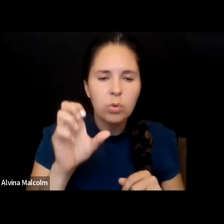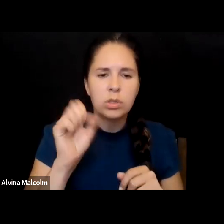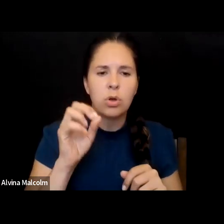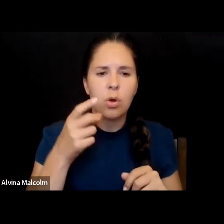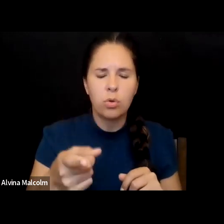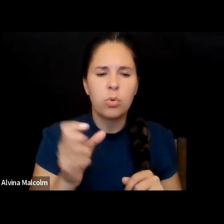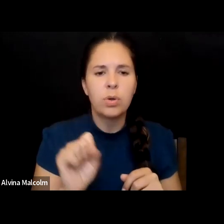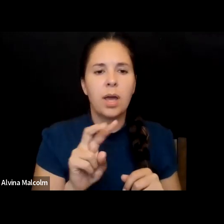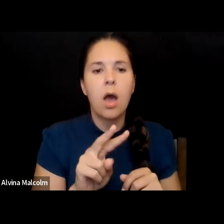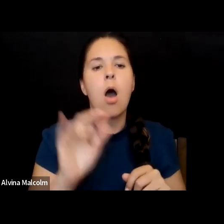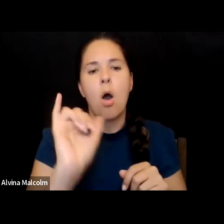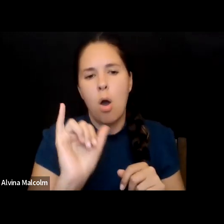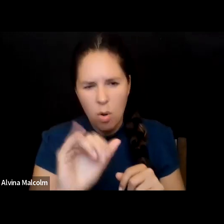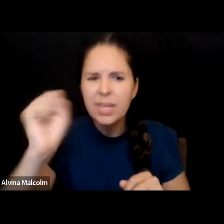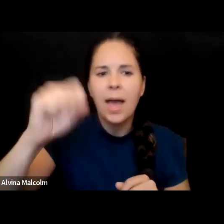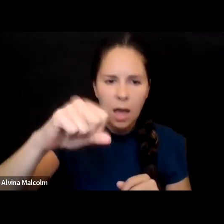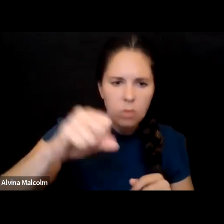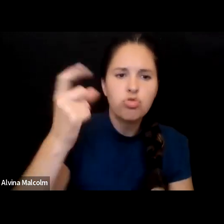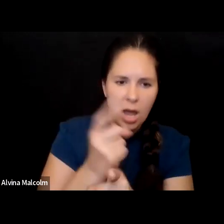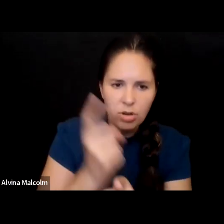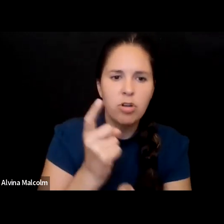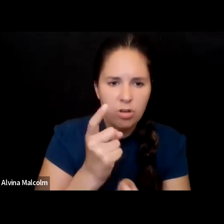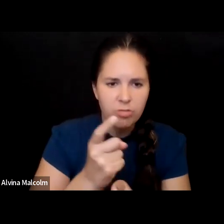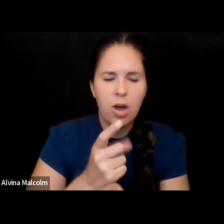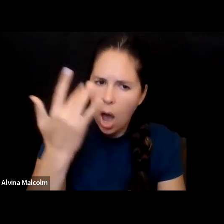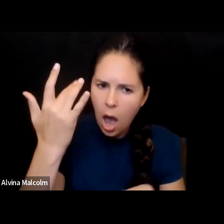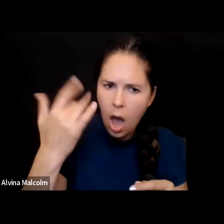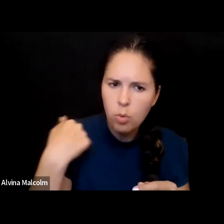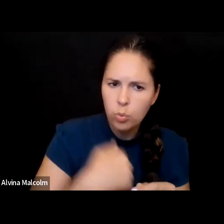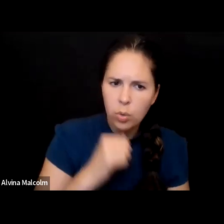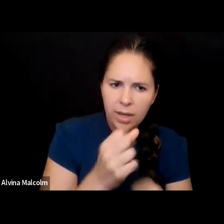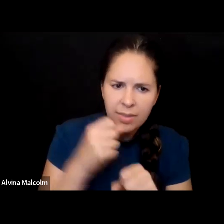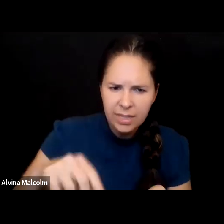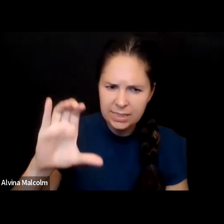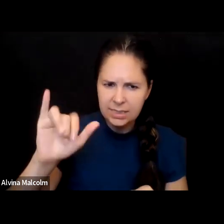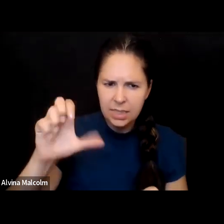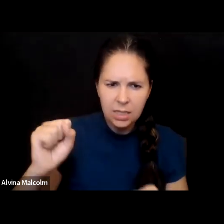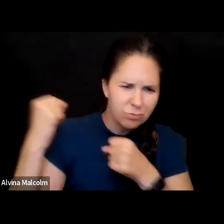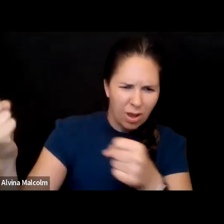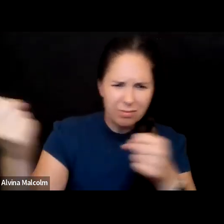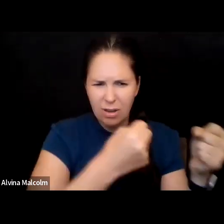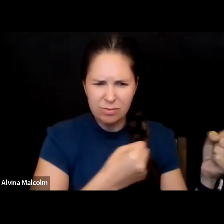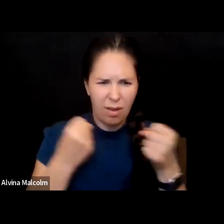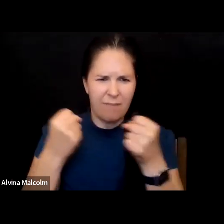learned to listen. And so they kind of tee it up a little bit for you, and